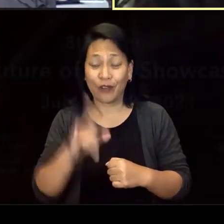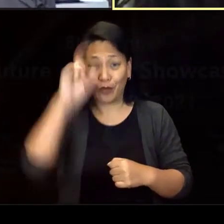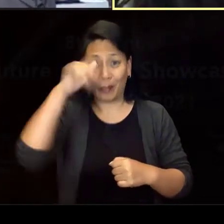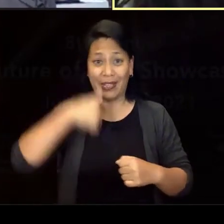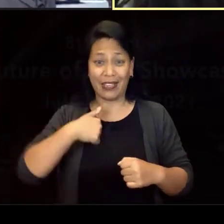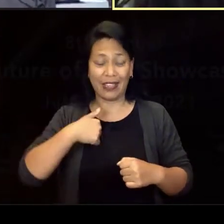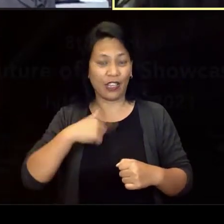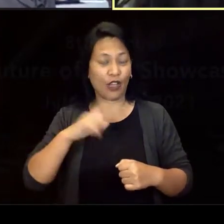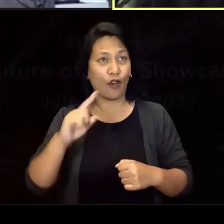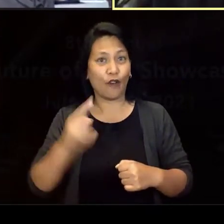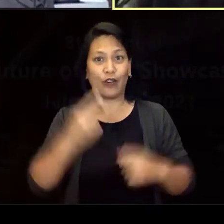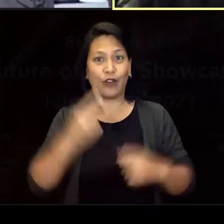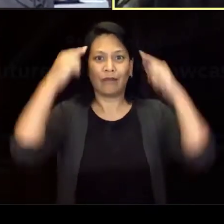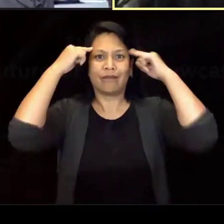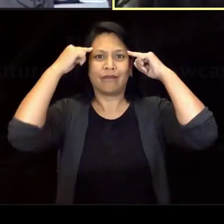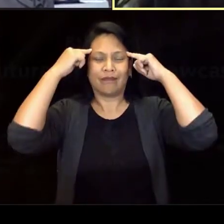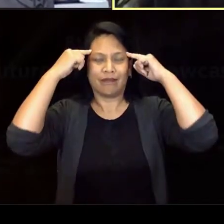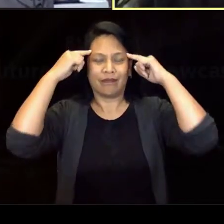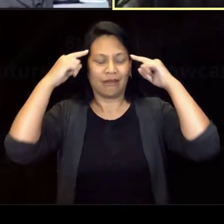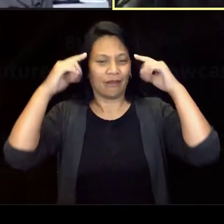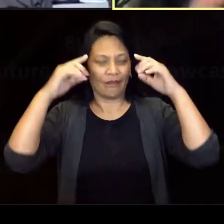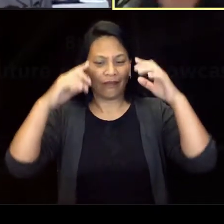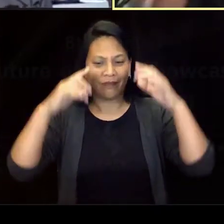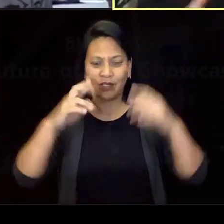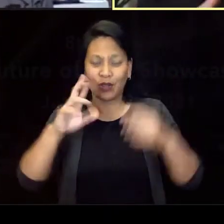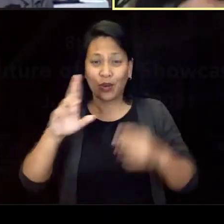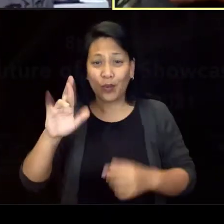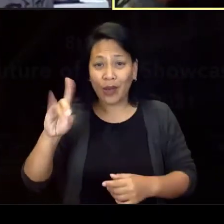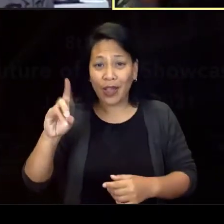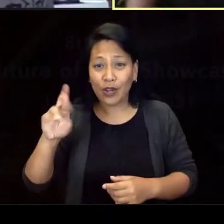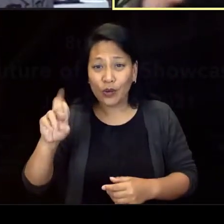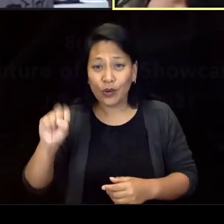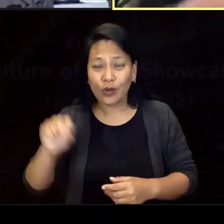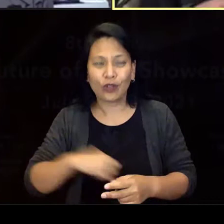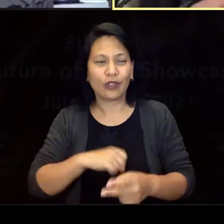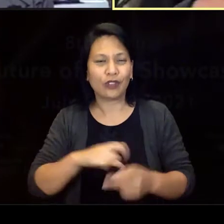that came to my mind, like, riders and nudity riders.